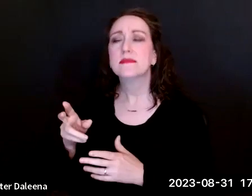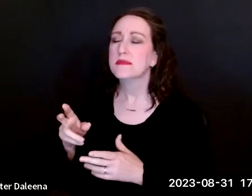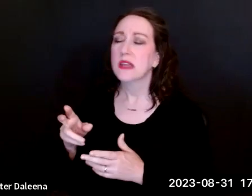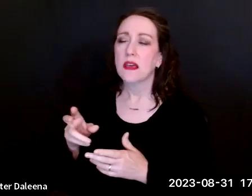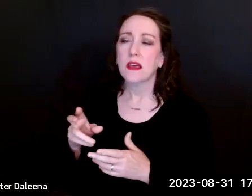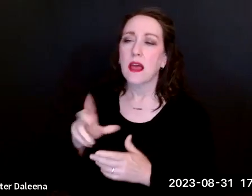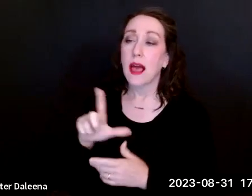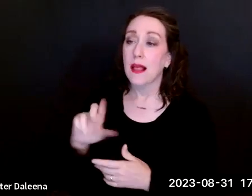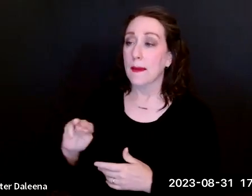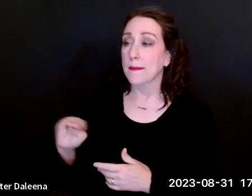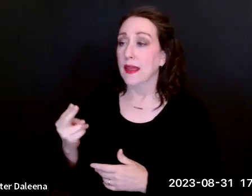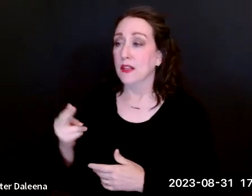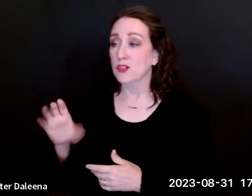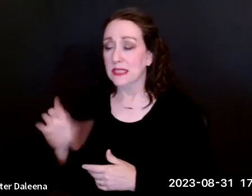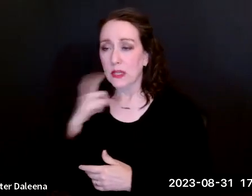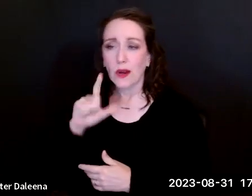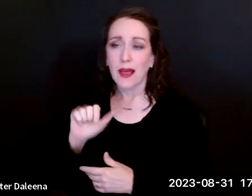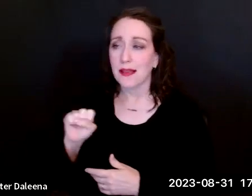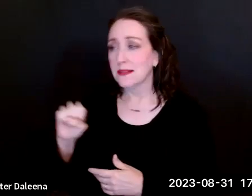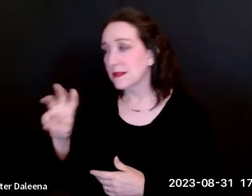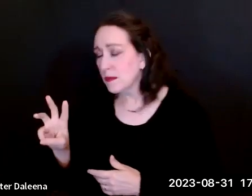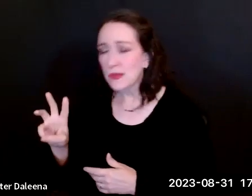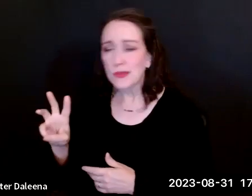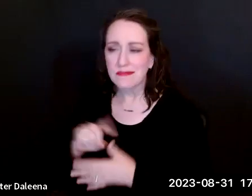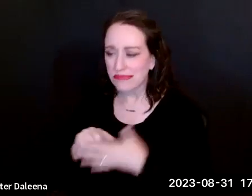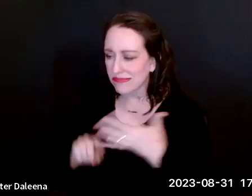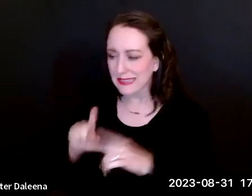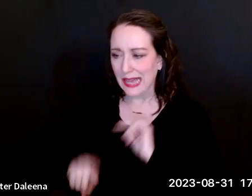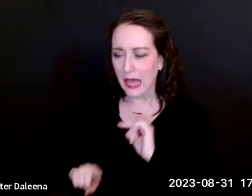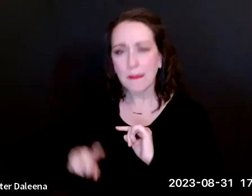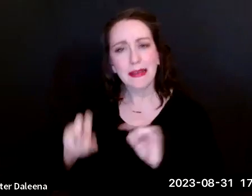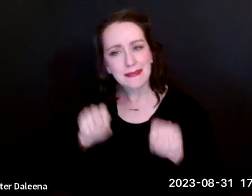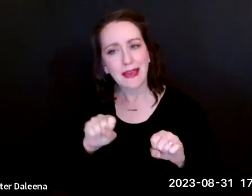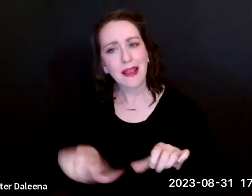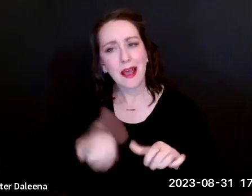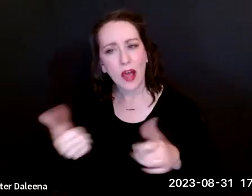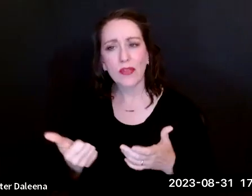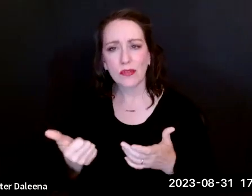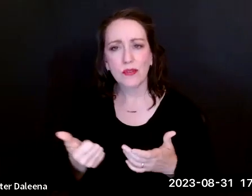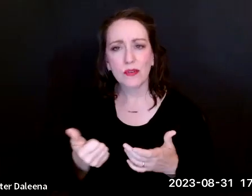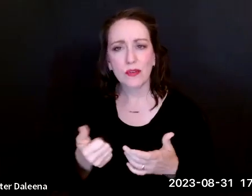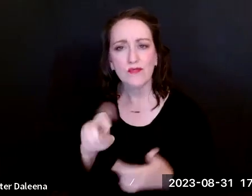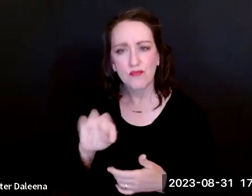an lmhc or LSW all of that that they can't but they can do other drug and alcohol assessments